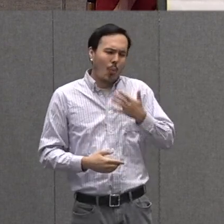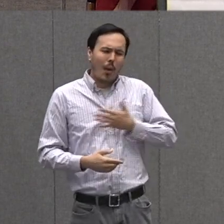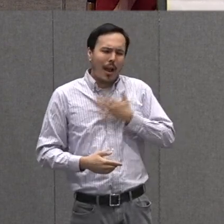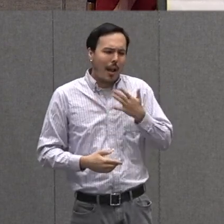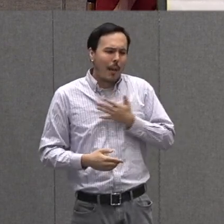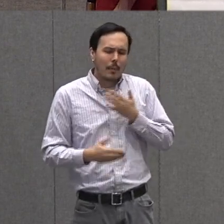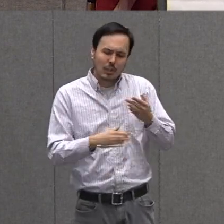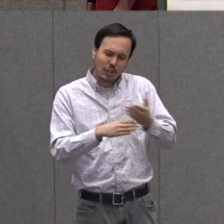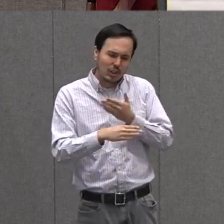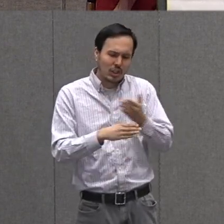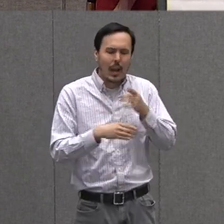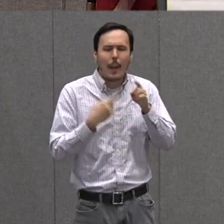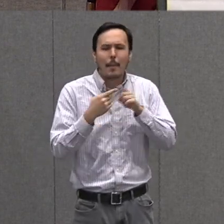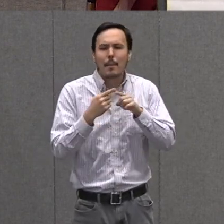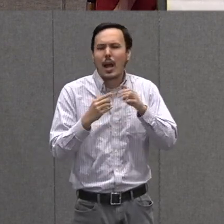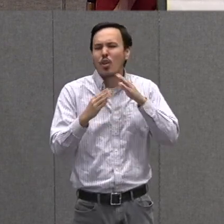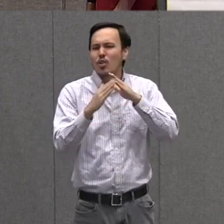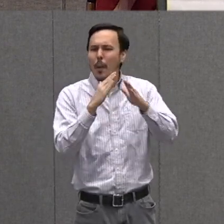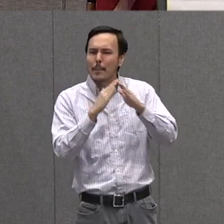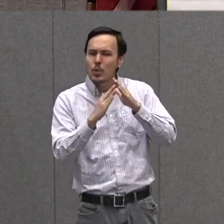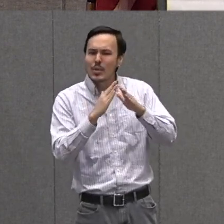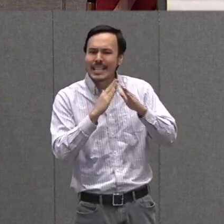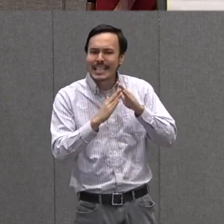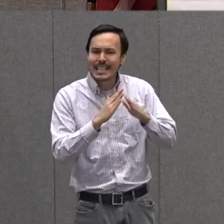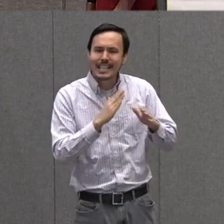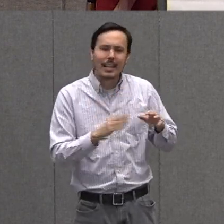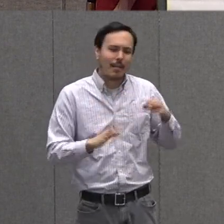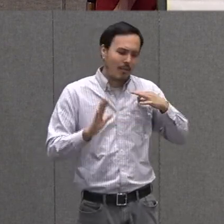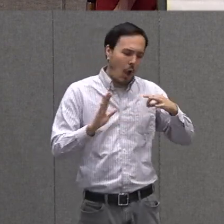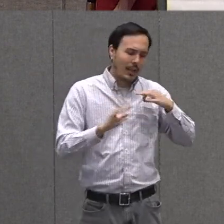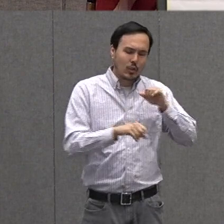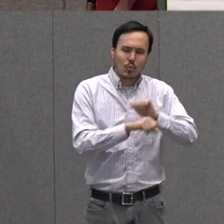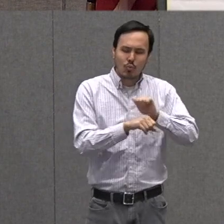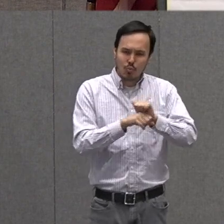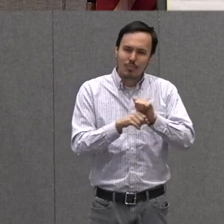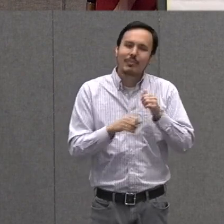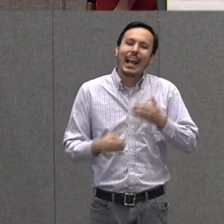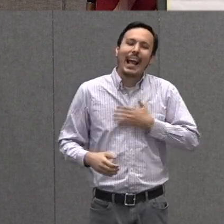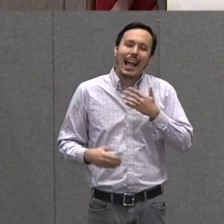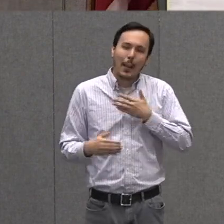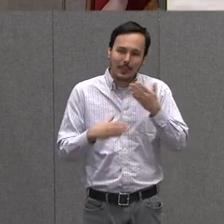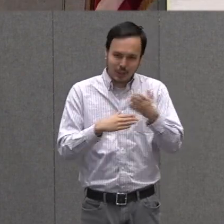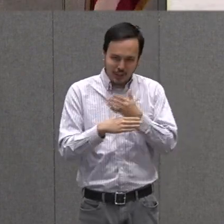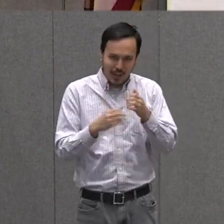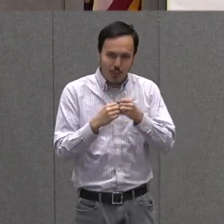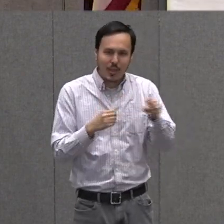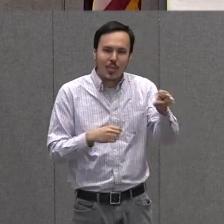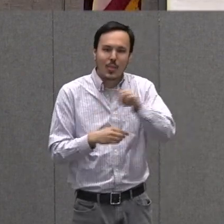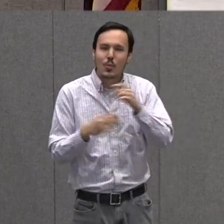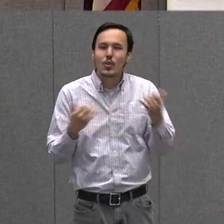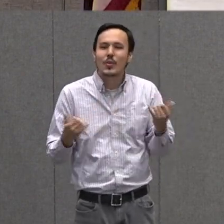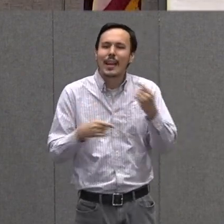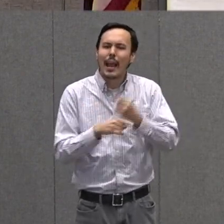on communities and volunteers with you today. If you remember from a previous lesson,